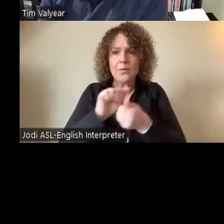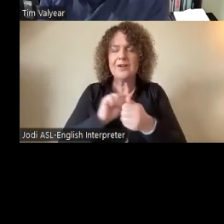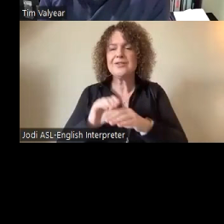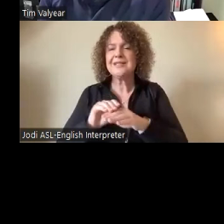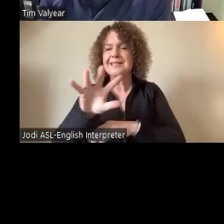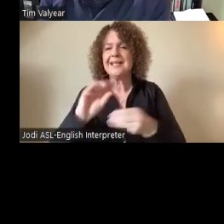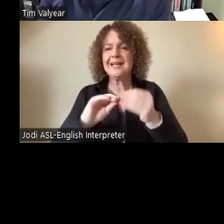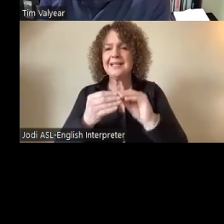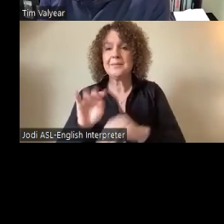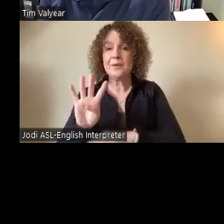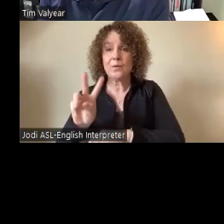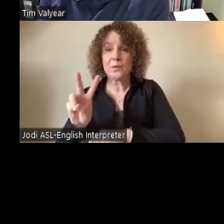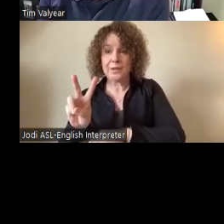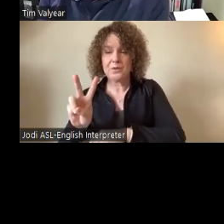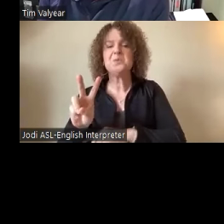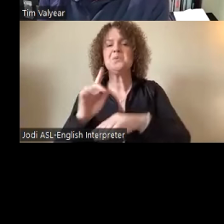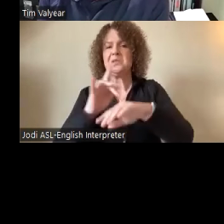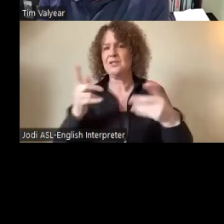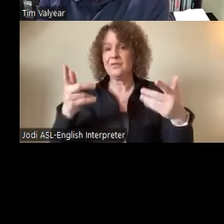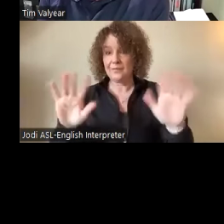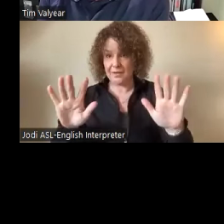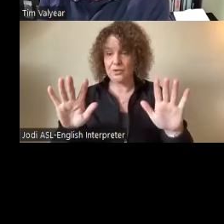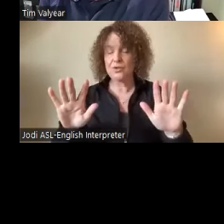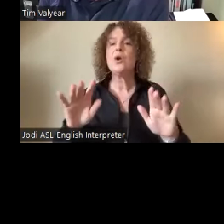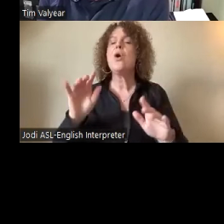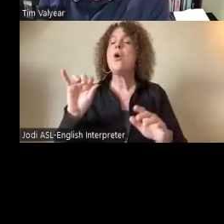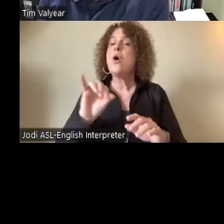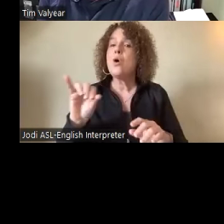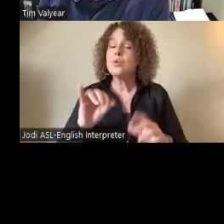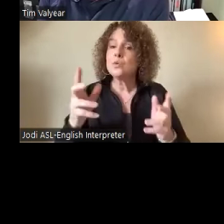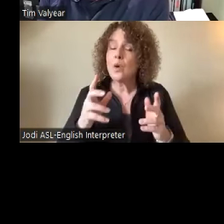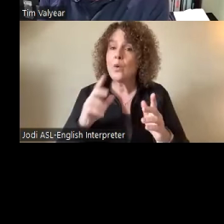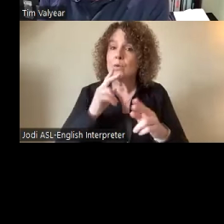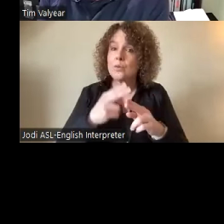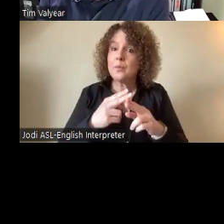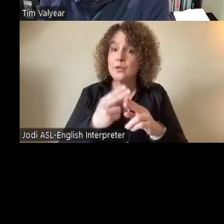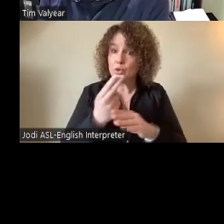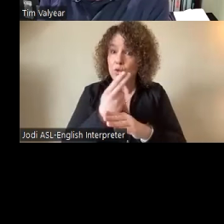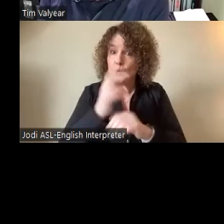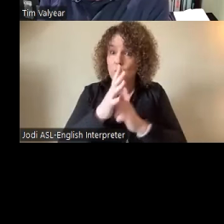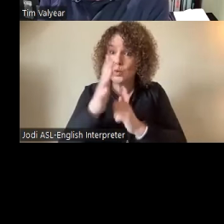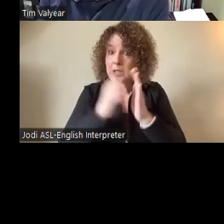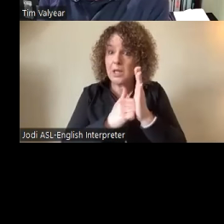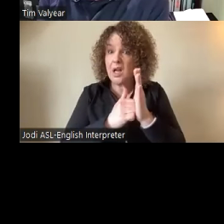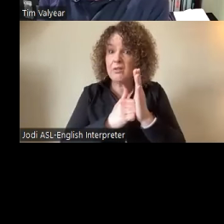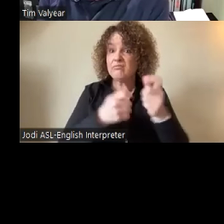preinventeding transmission of germs. Next slide. So good hand washing, again, is on slide 42. We have talked